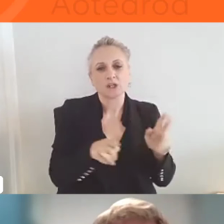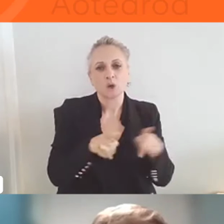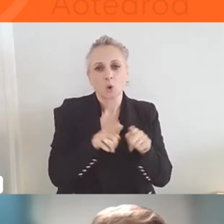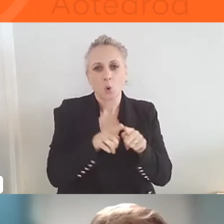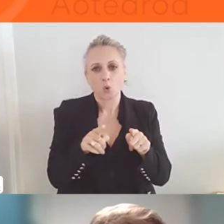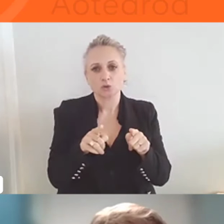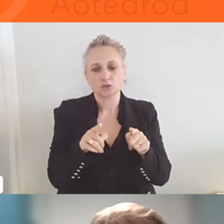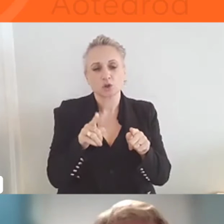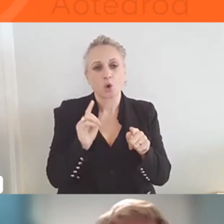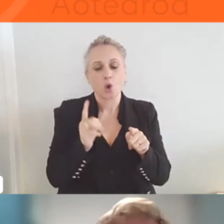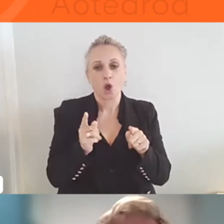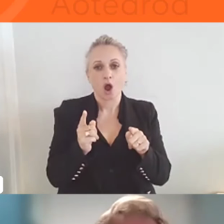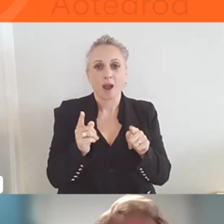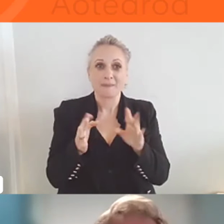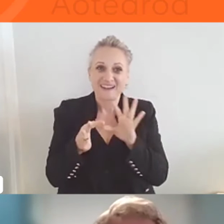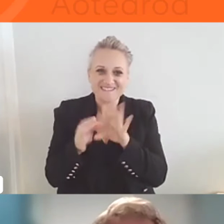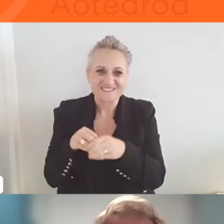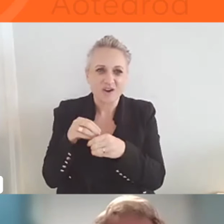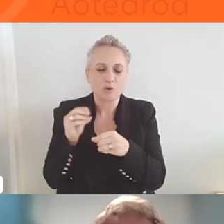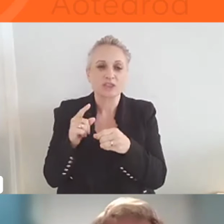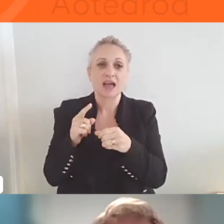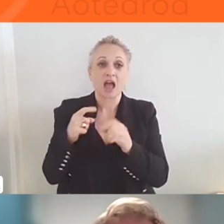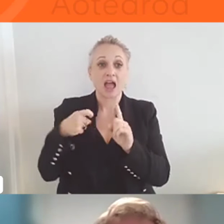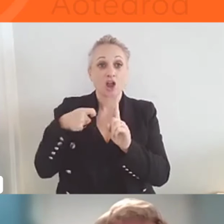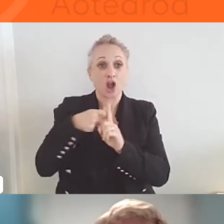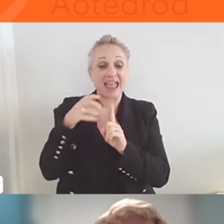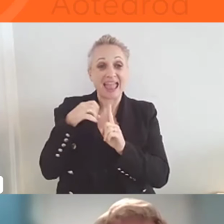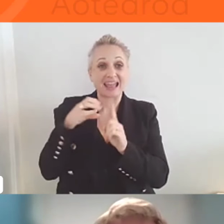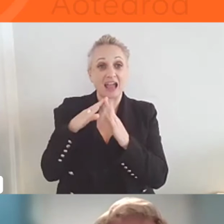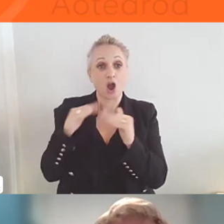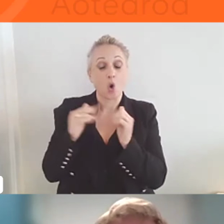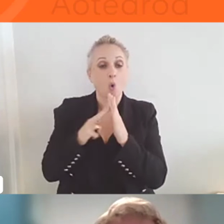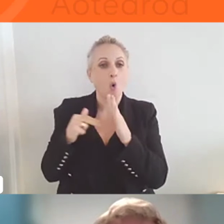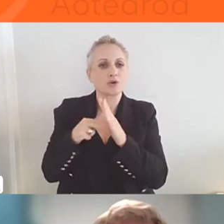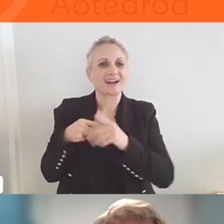transport outcomes, and that has so much overlap with the Masterplanning